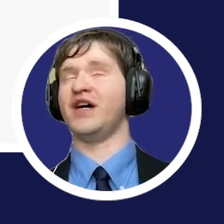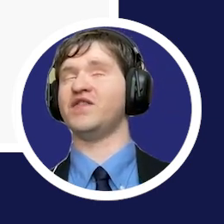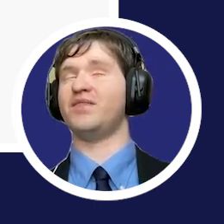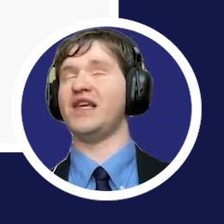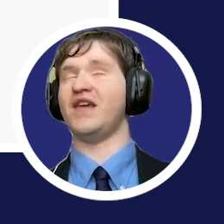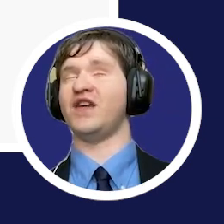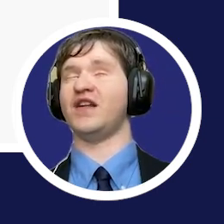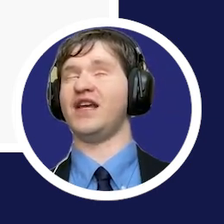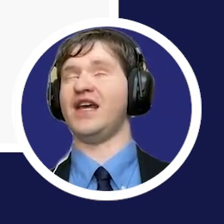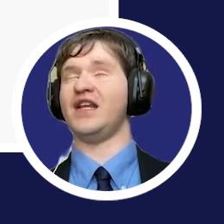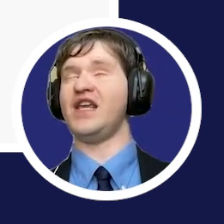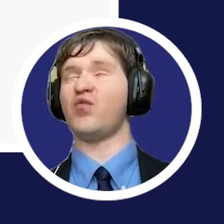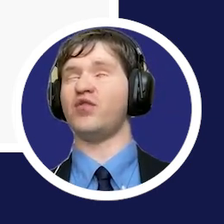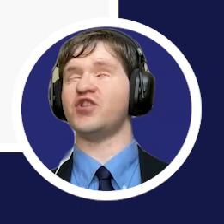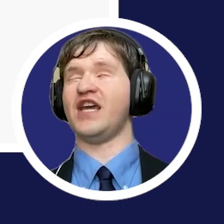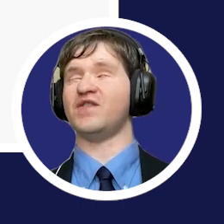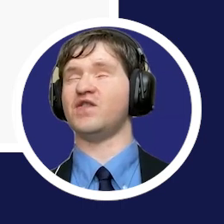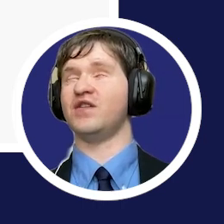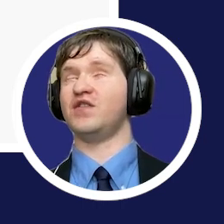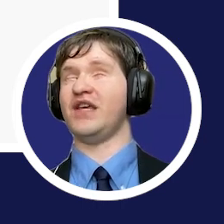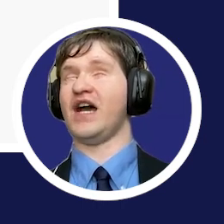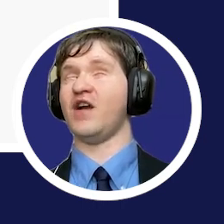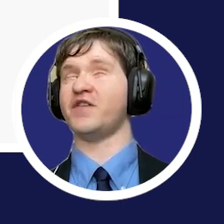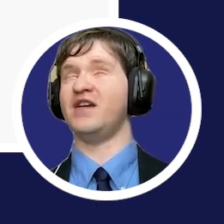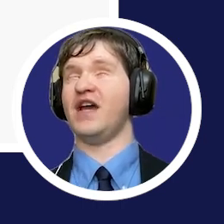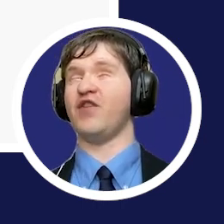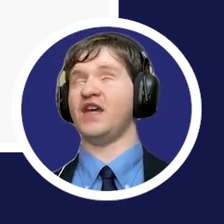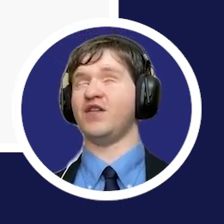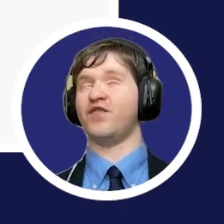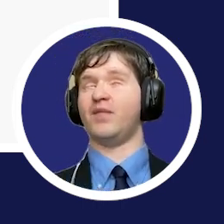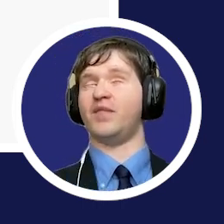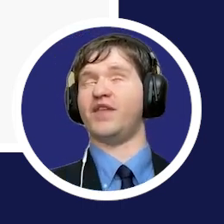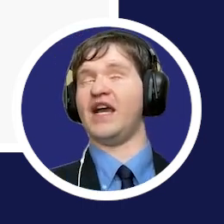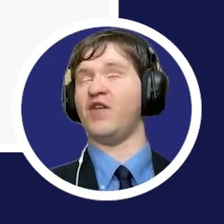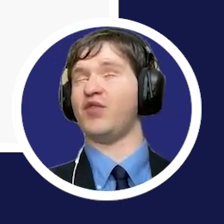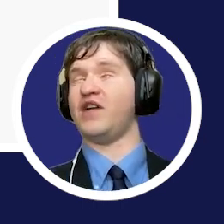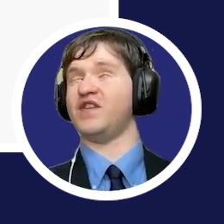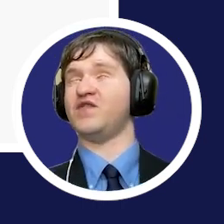must be given an equal chance to be hired. Everything from the hiring process